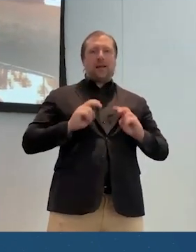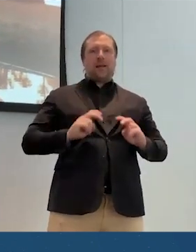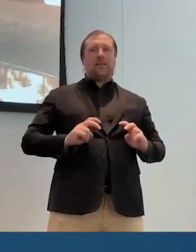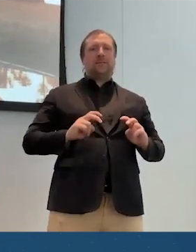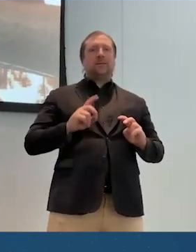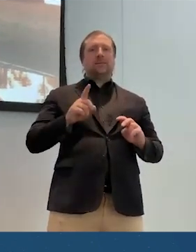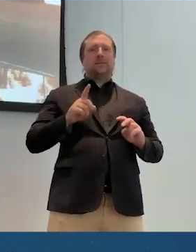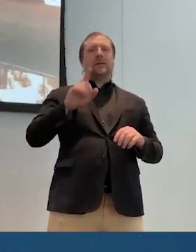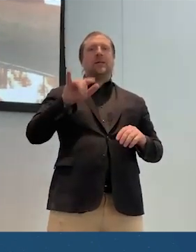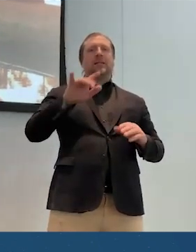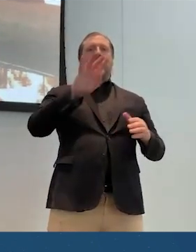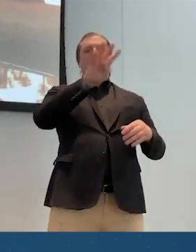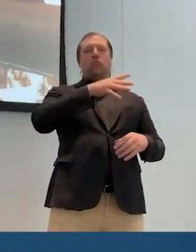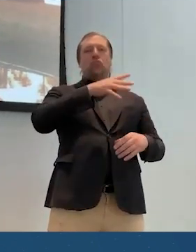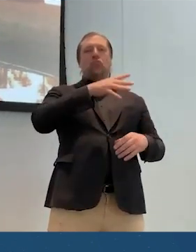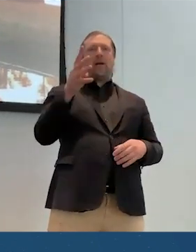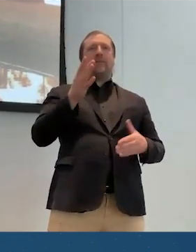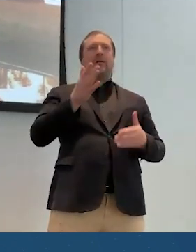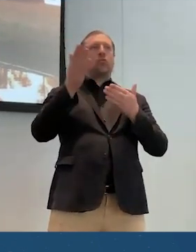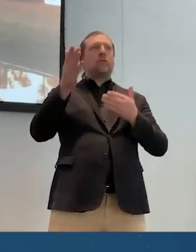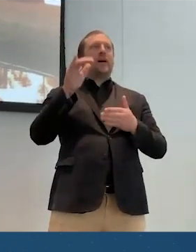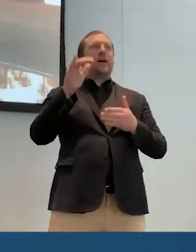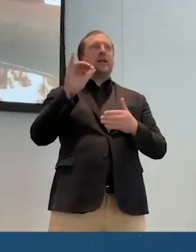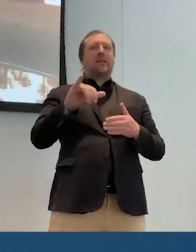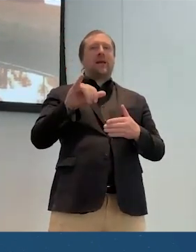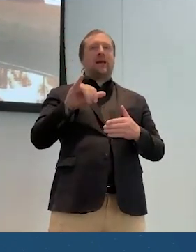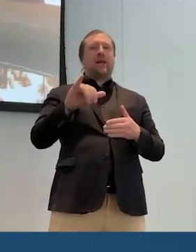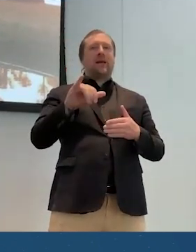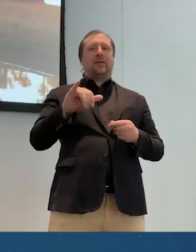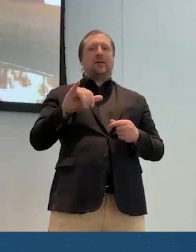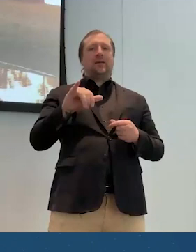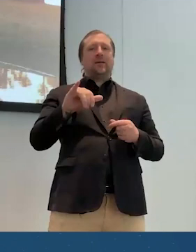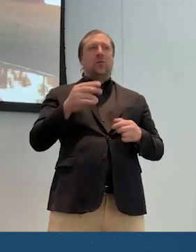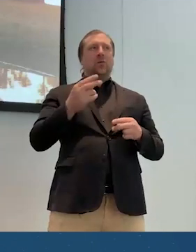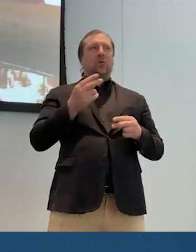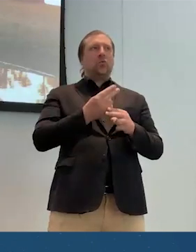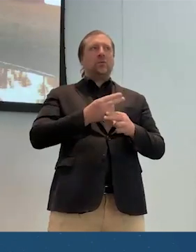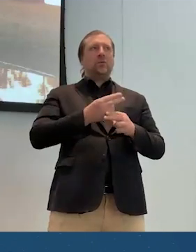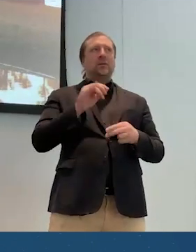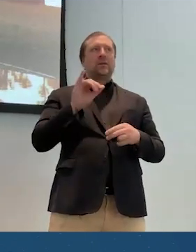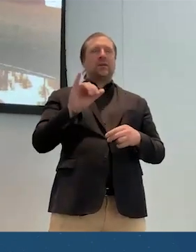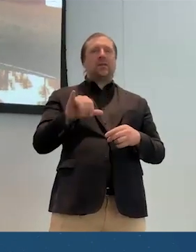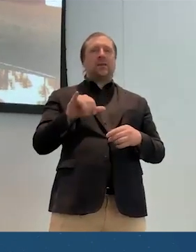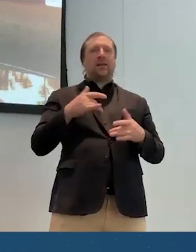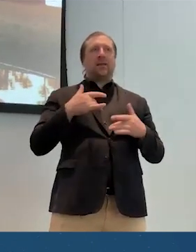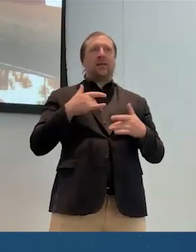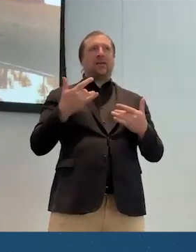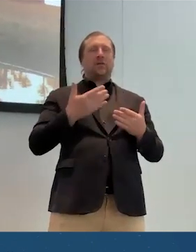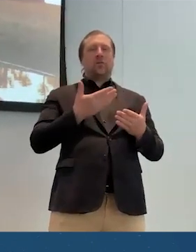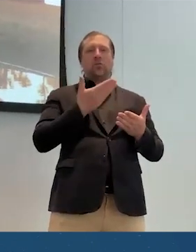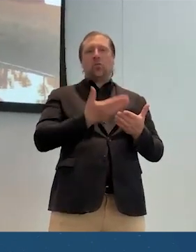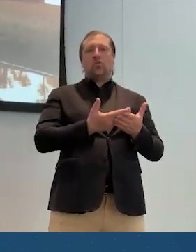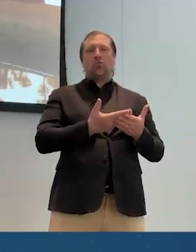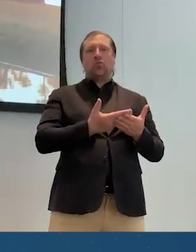for qualitative findings we utilize this advert to evaluate the sentiment score.